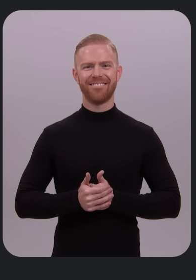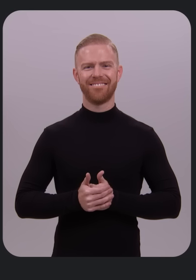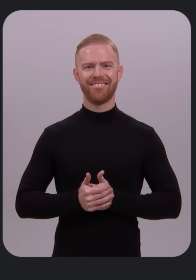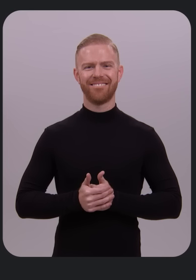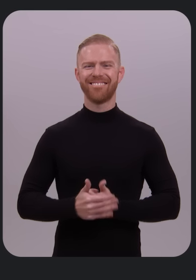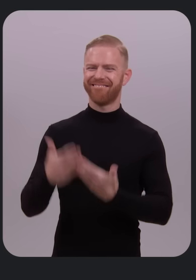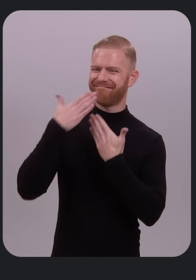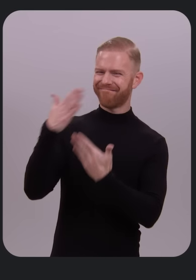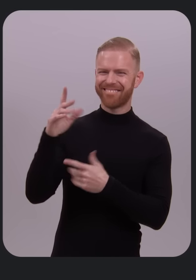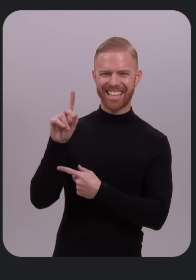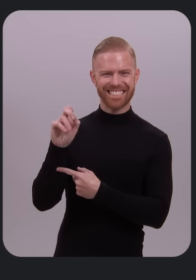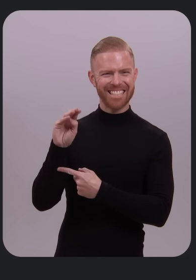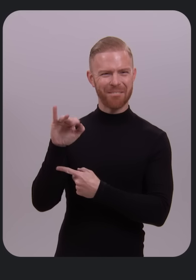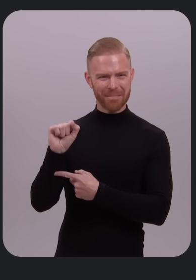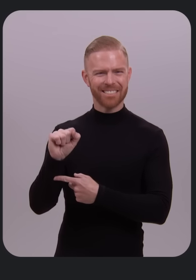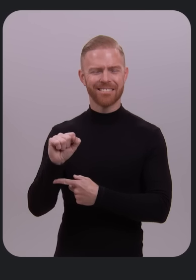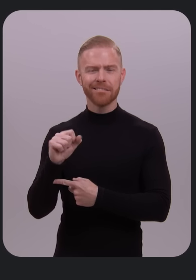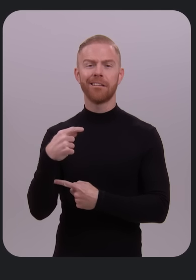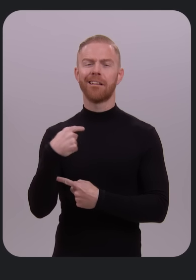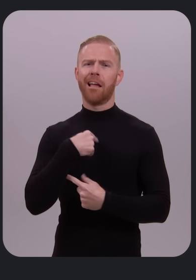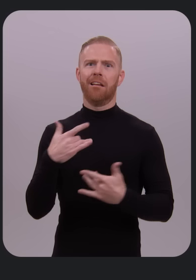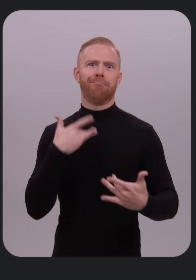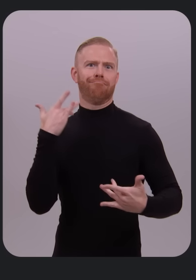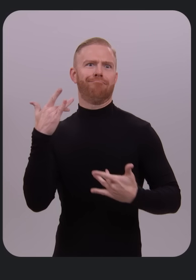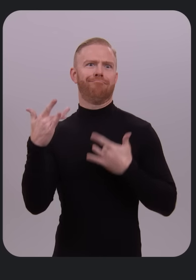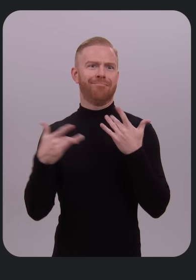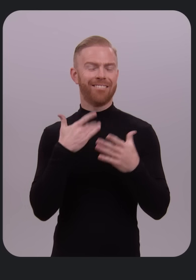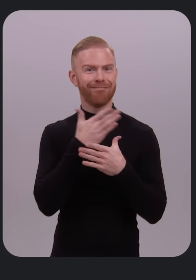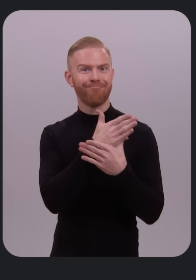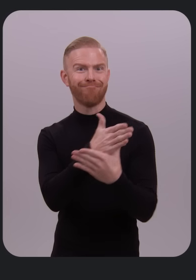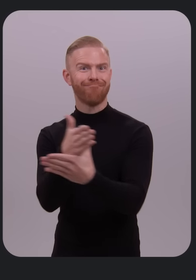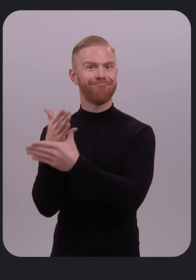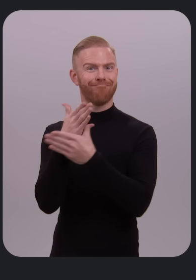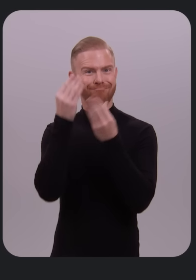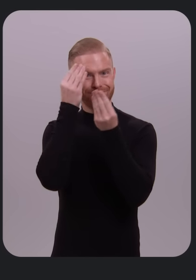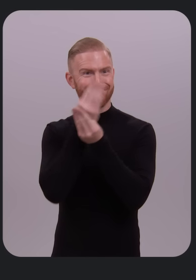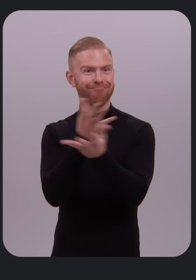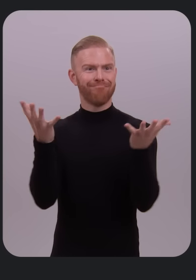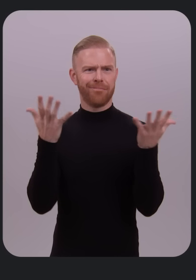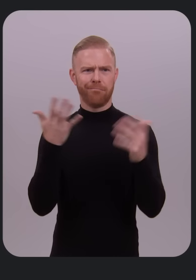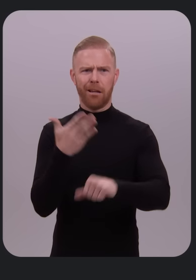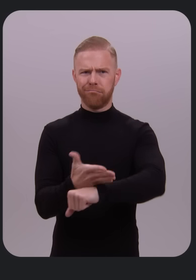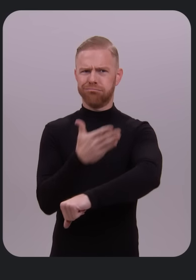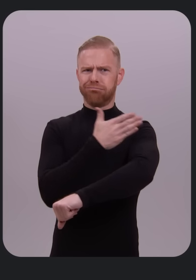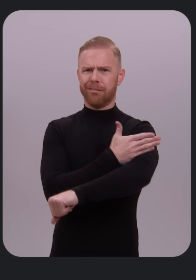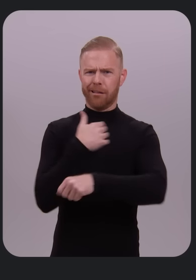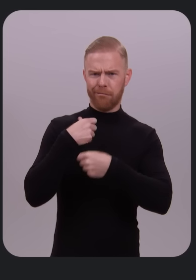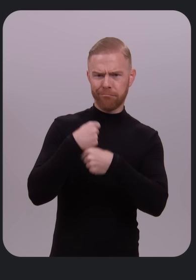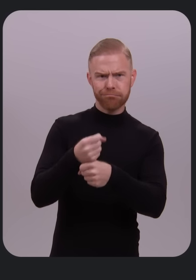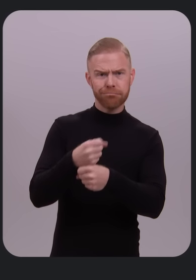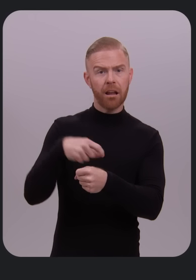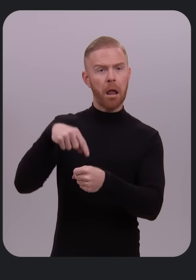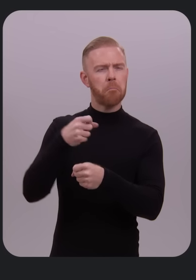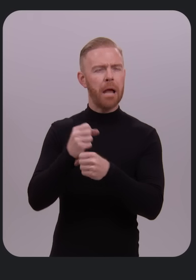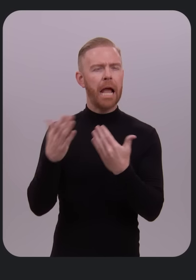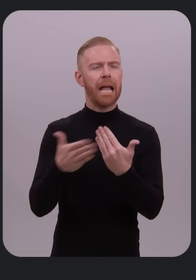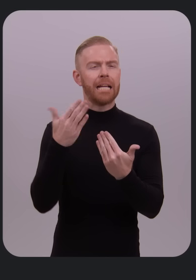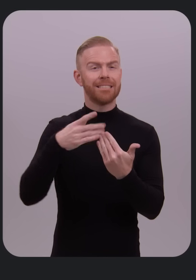Thanks, Demis. I'm so excited to share the improvements we're creating to make it easier for developers like all of you